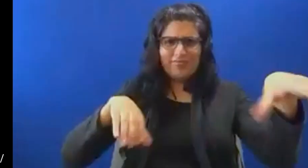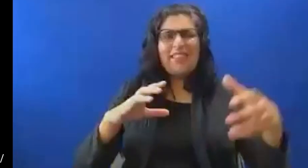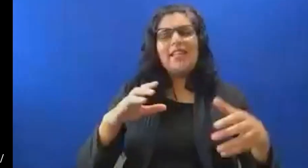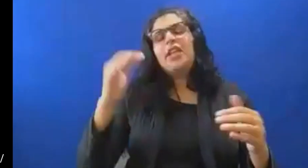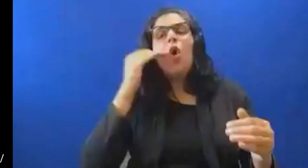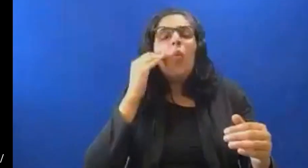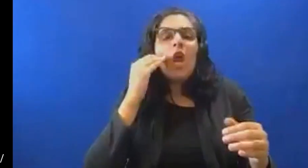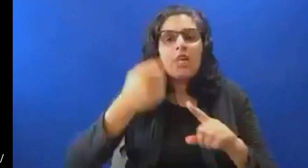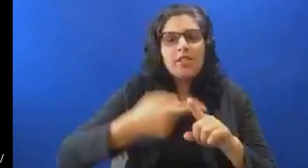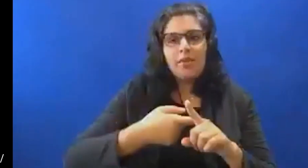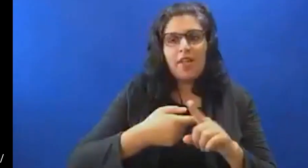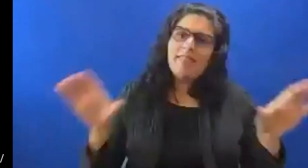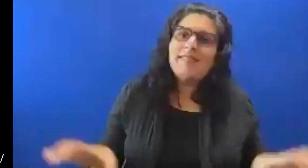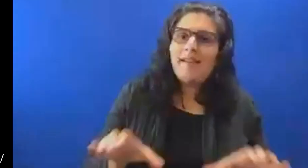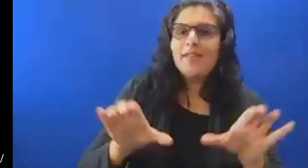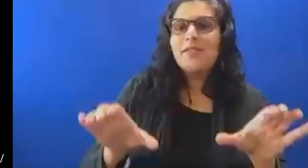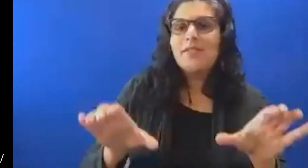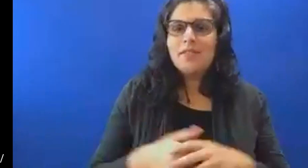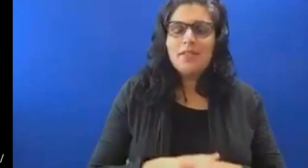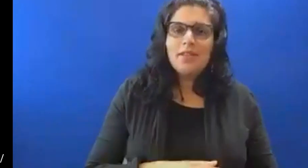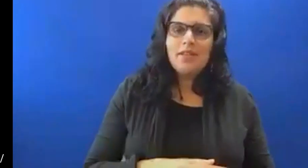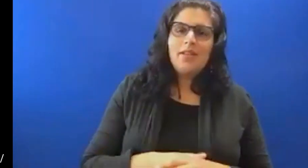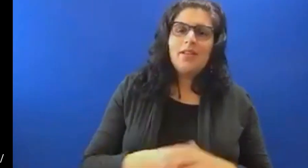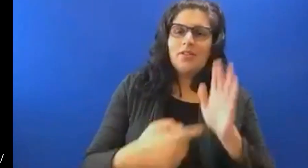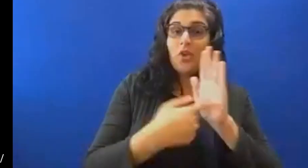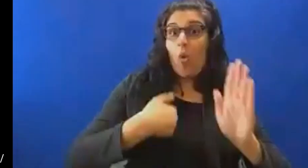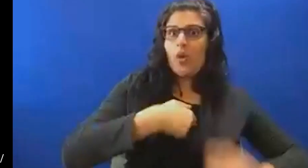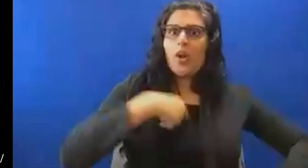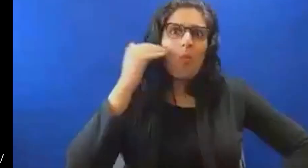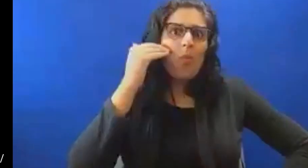we take to show that we're aware of disability one month out of the year.